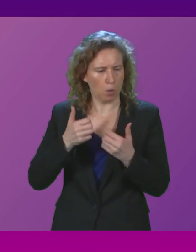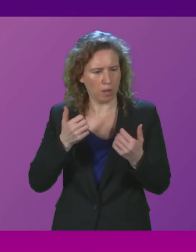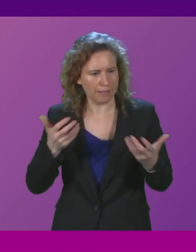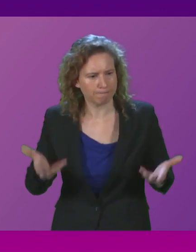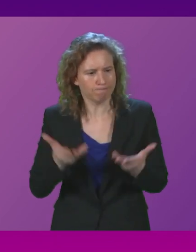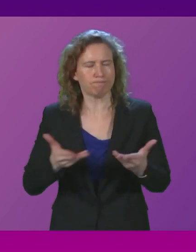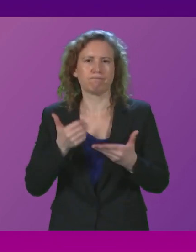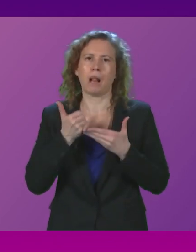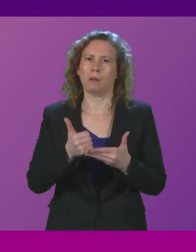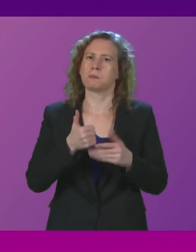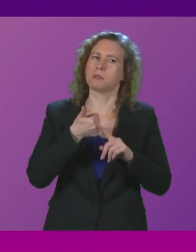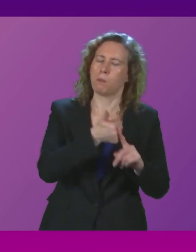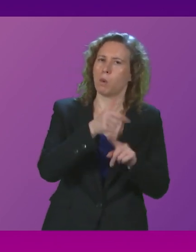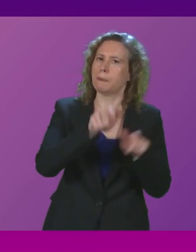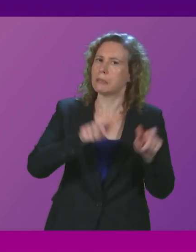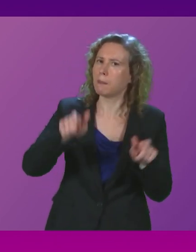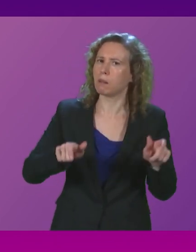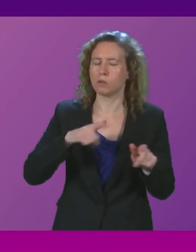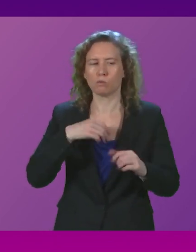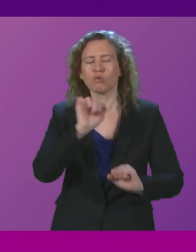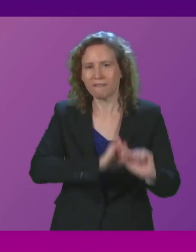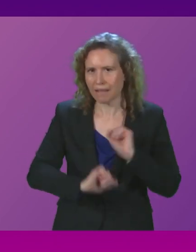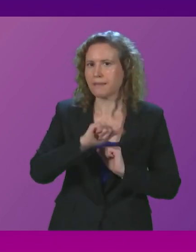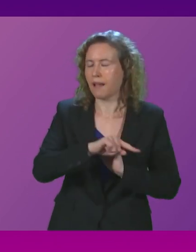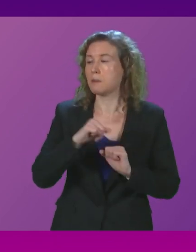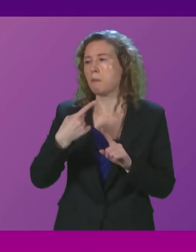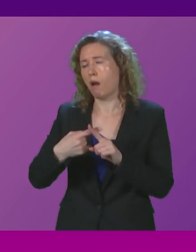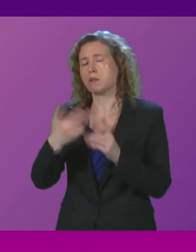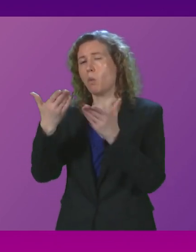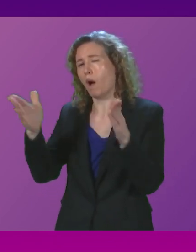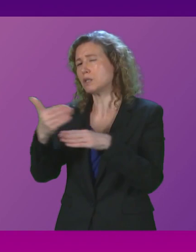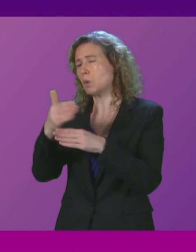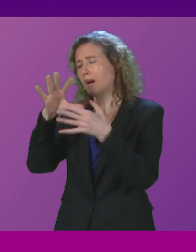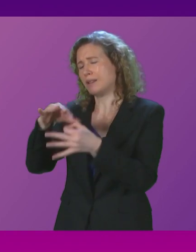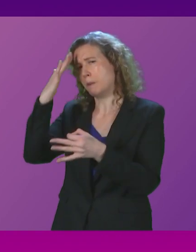Here, of course, the wider work around mental health support for young people is also important,